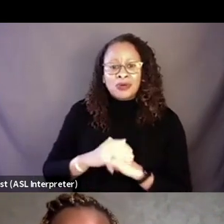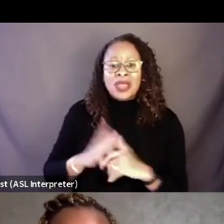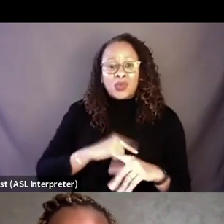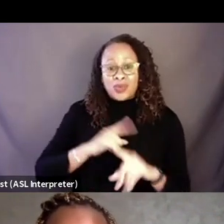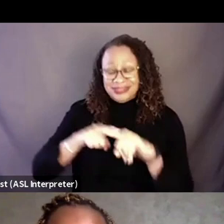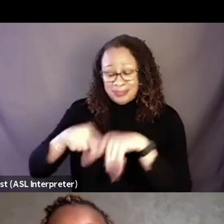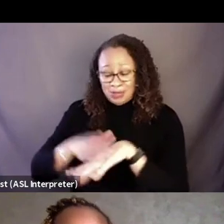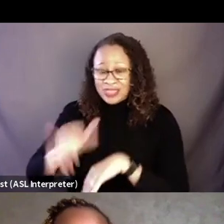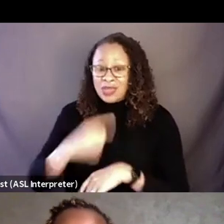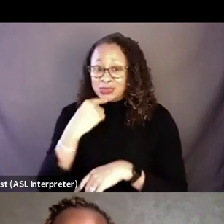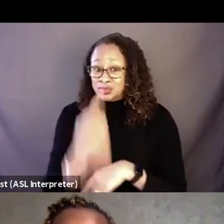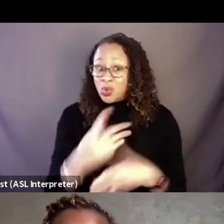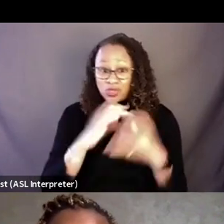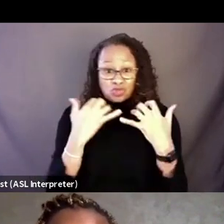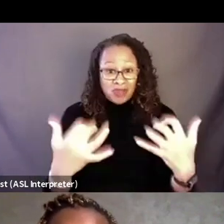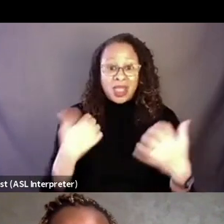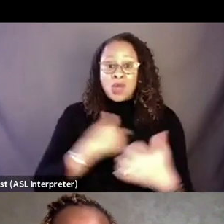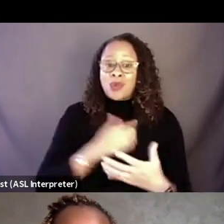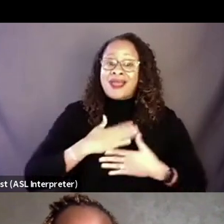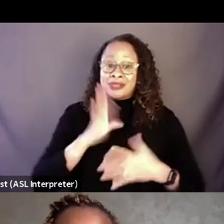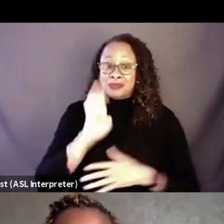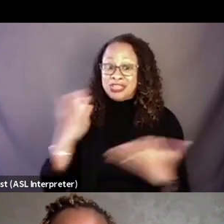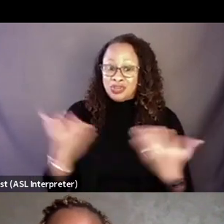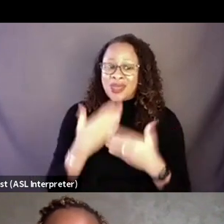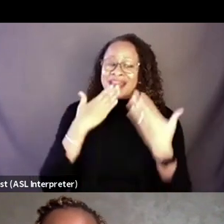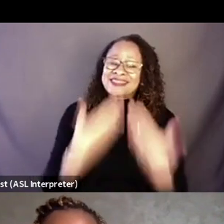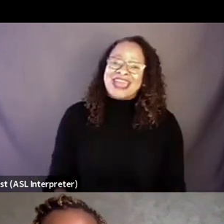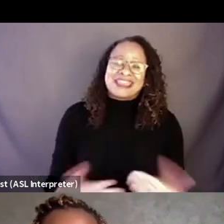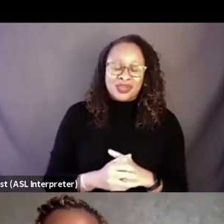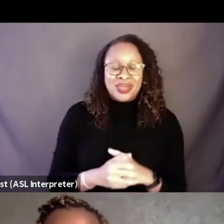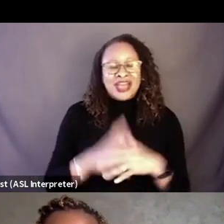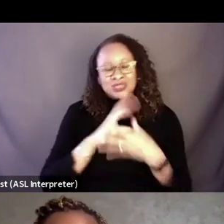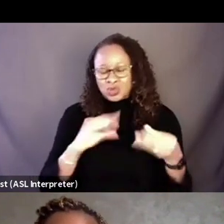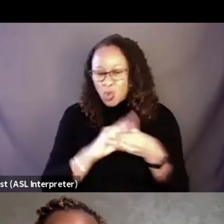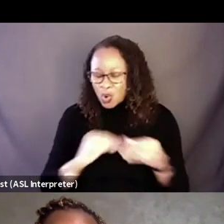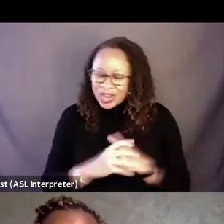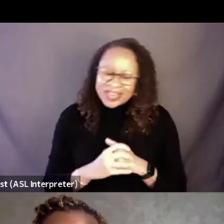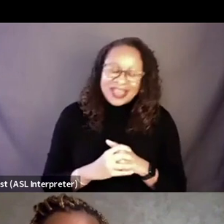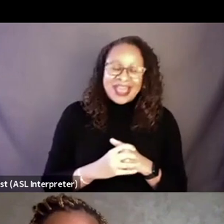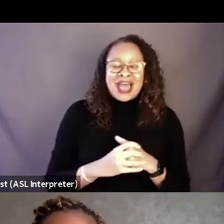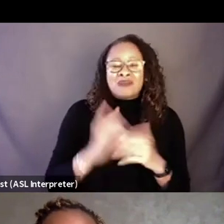told the crowd there, we're happy to be here. Thank you. This is a part of that comes from love